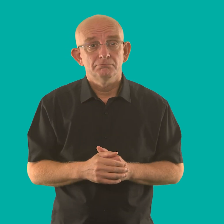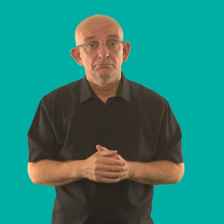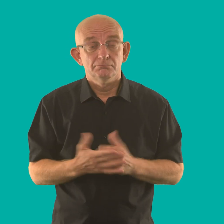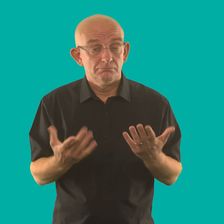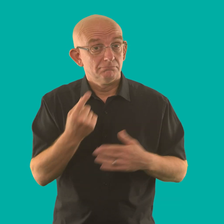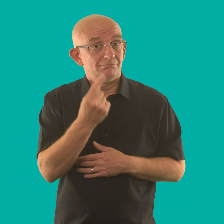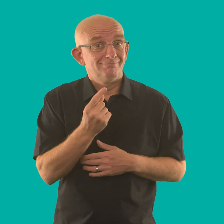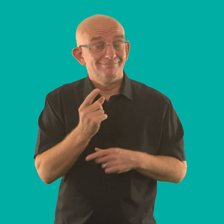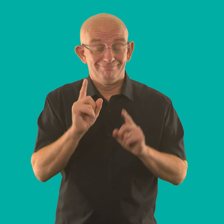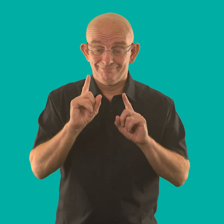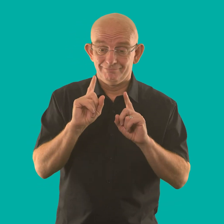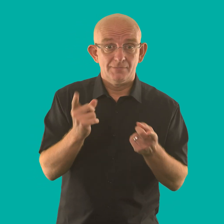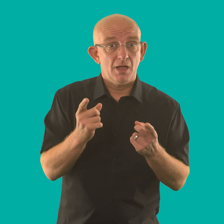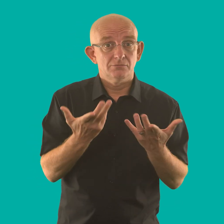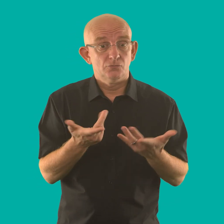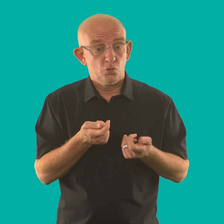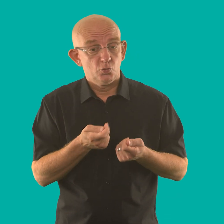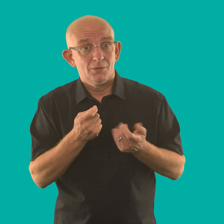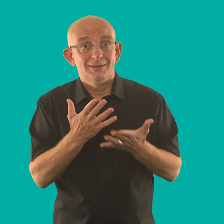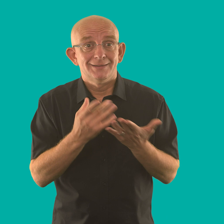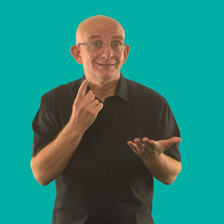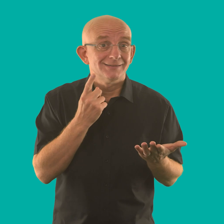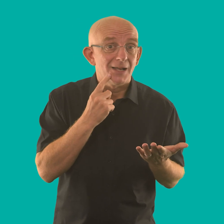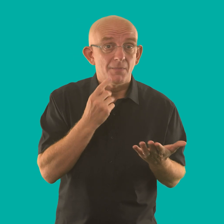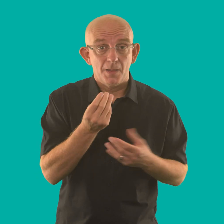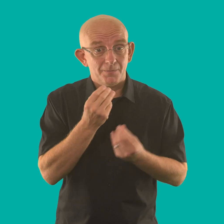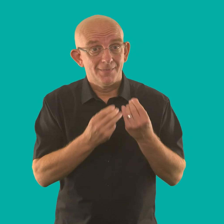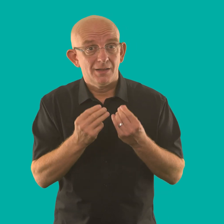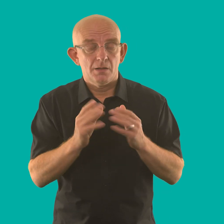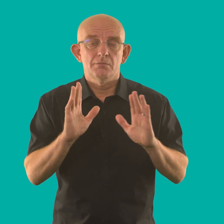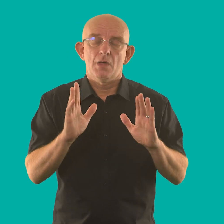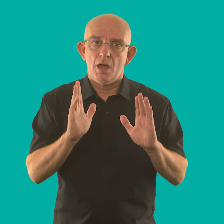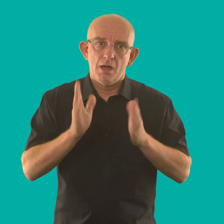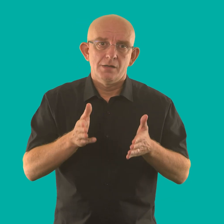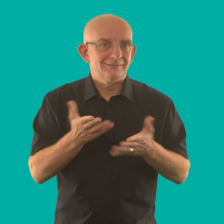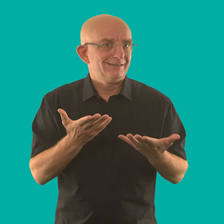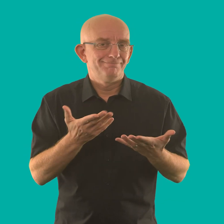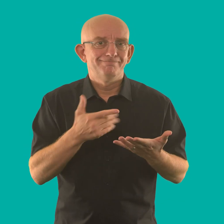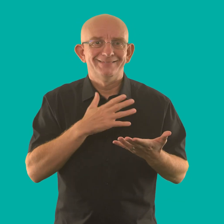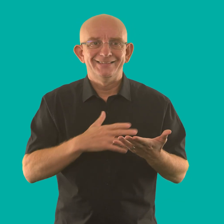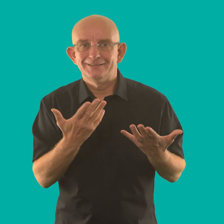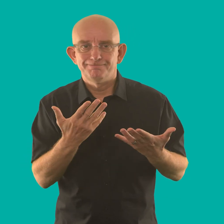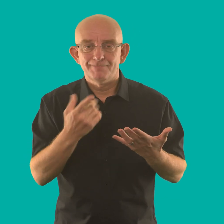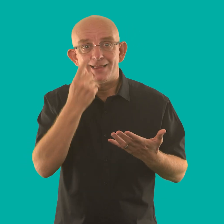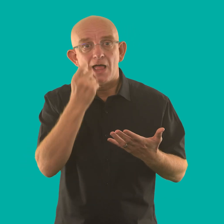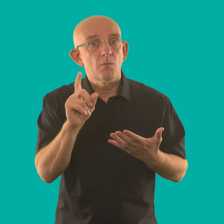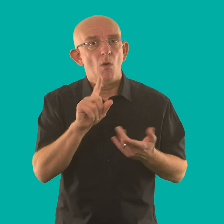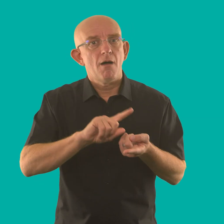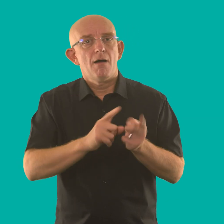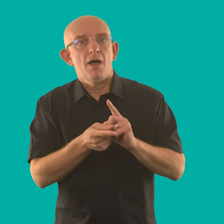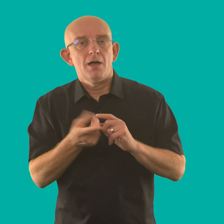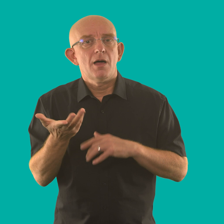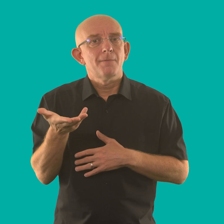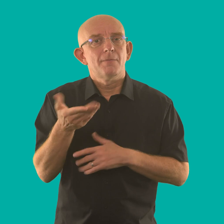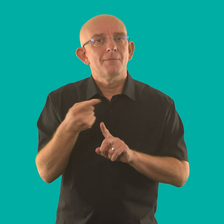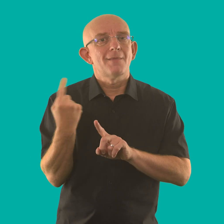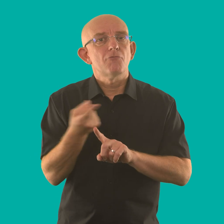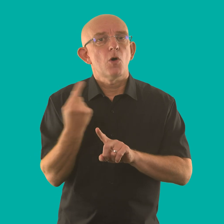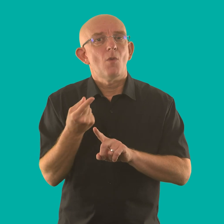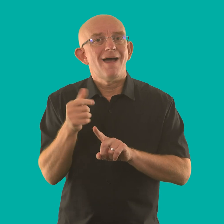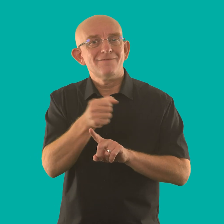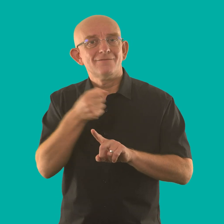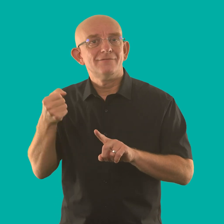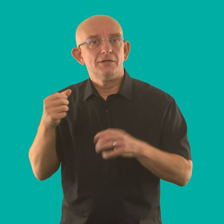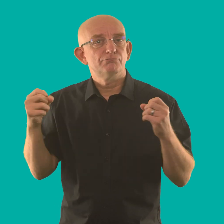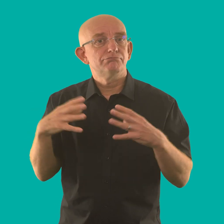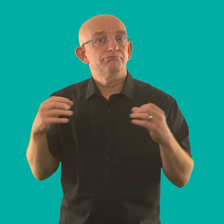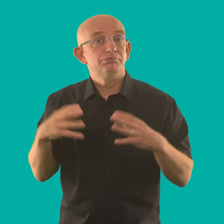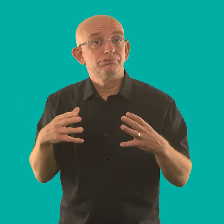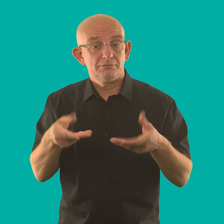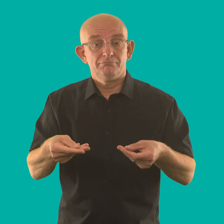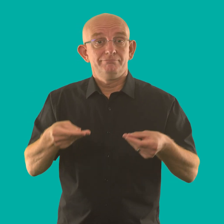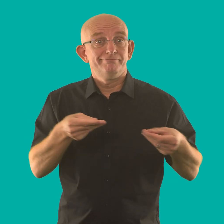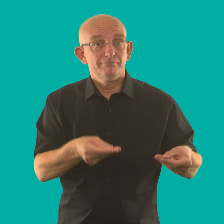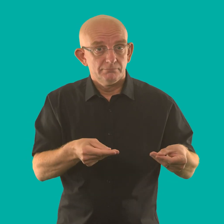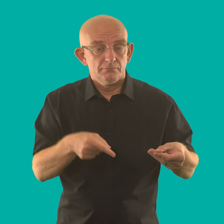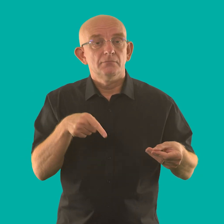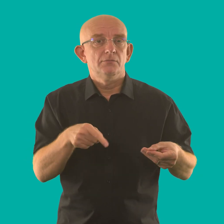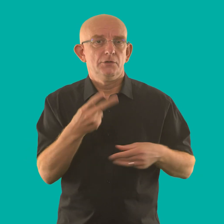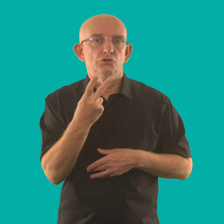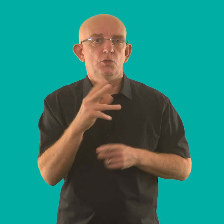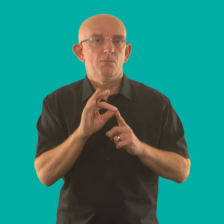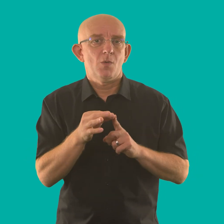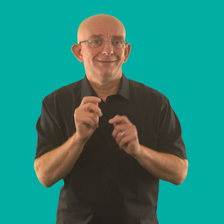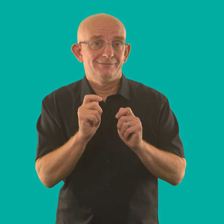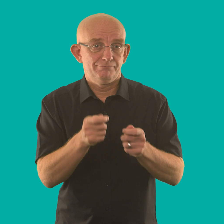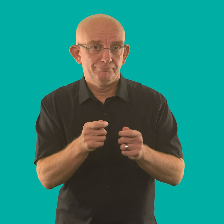If you cannot cook a simple meal using a conventional cooker but you are able to do so using a microwave, you will score 2 points.